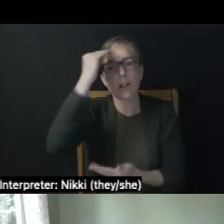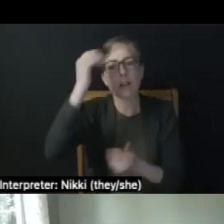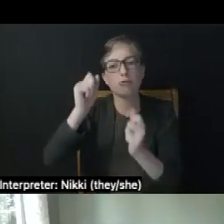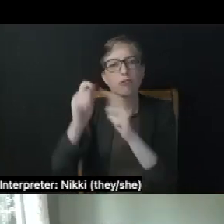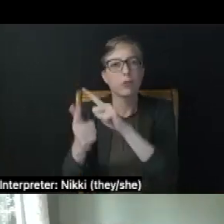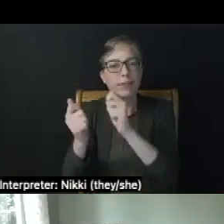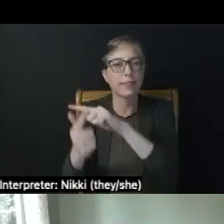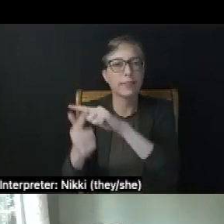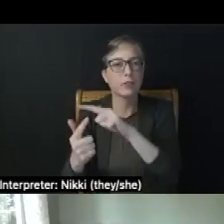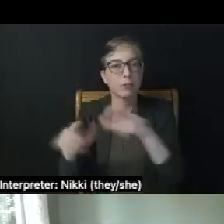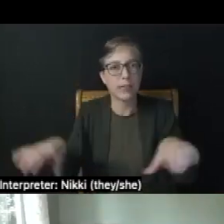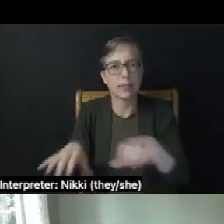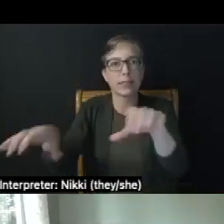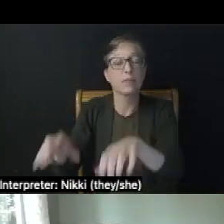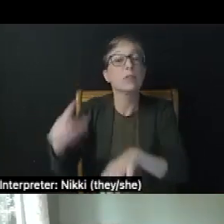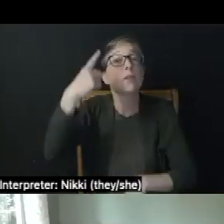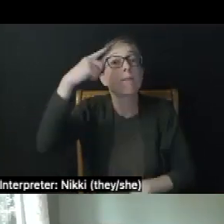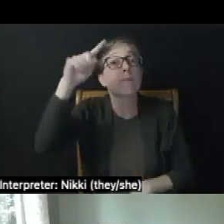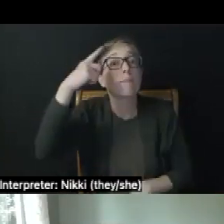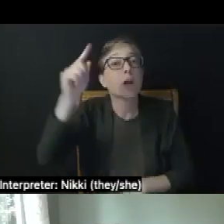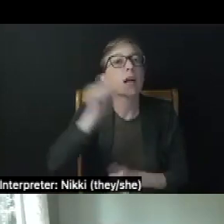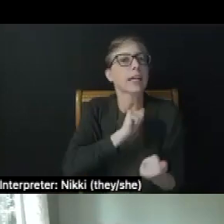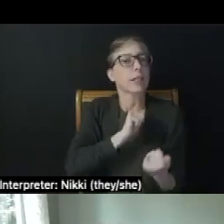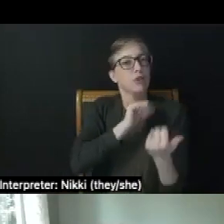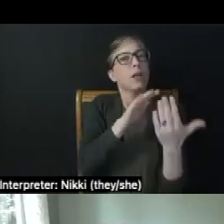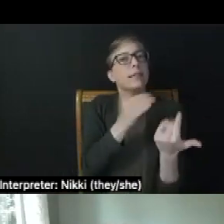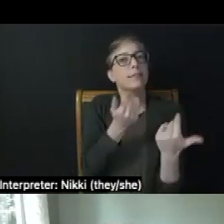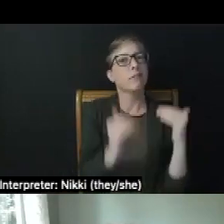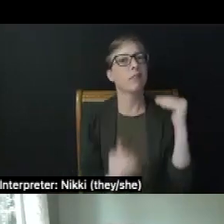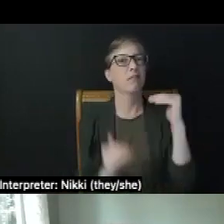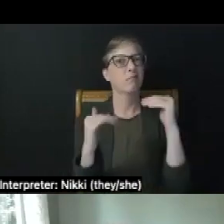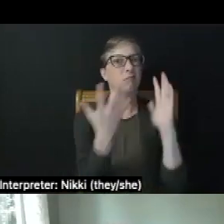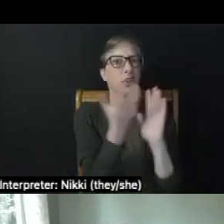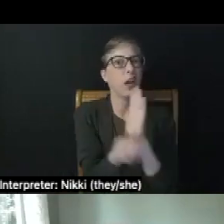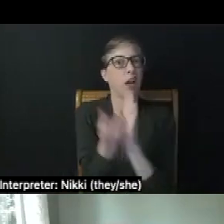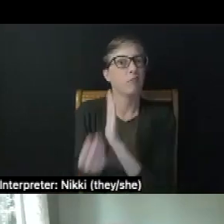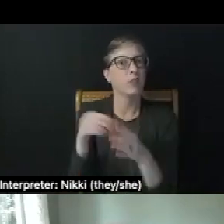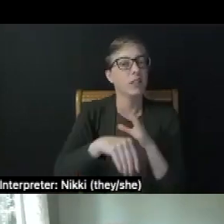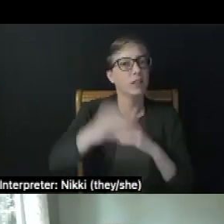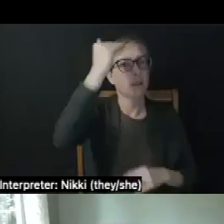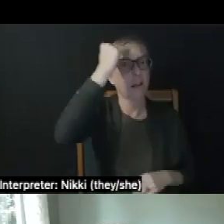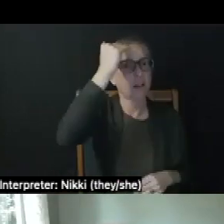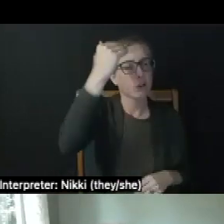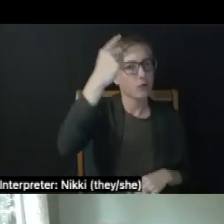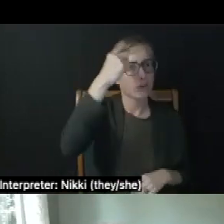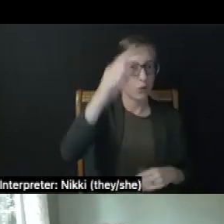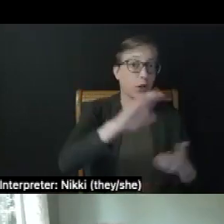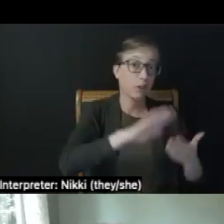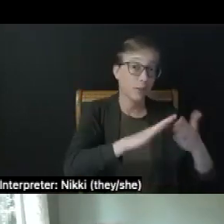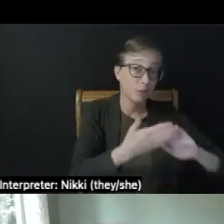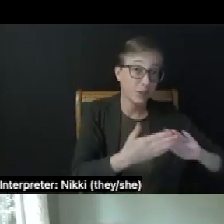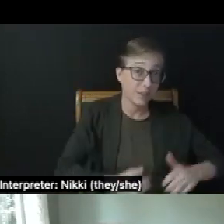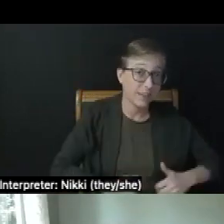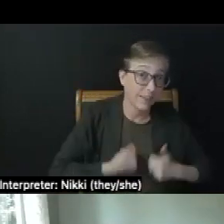about the inequities in community living and participation, experiences and outcomes faced